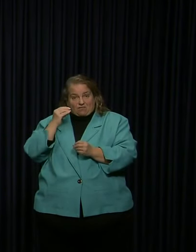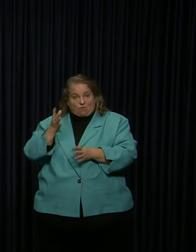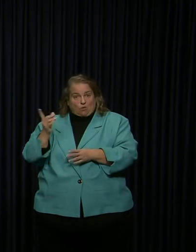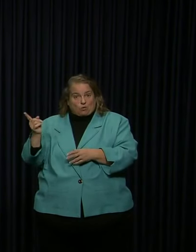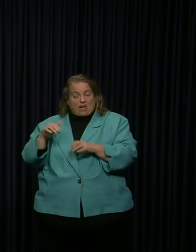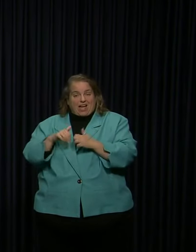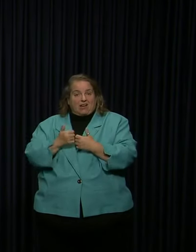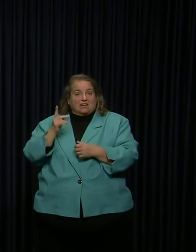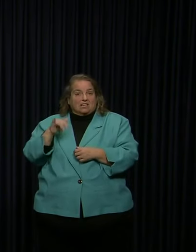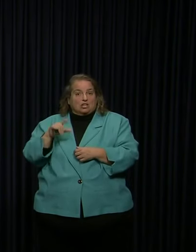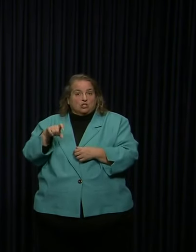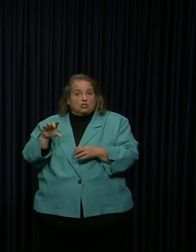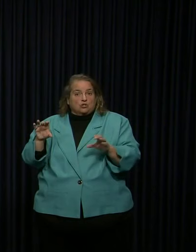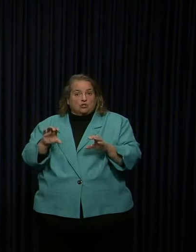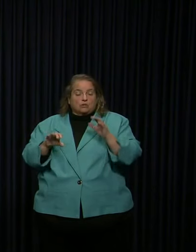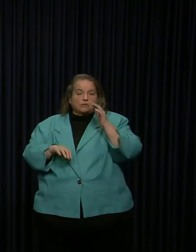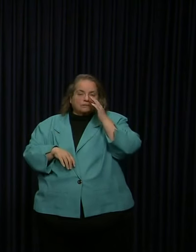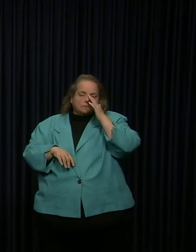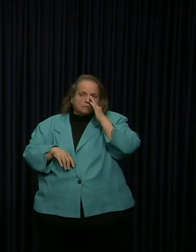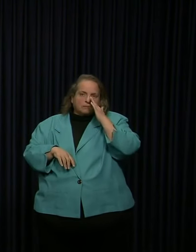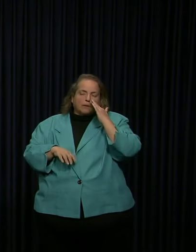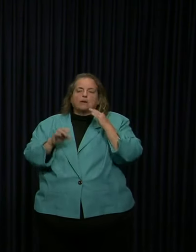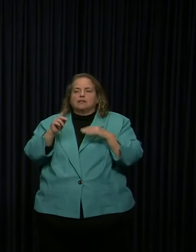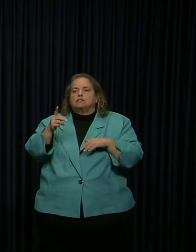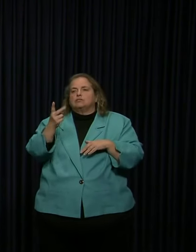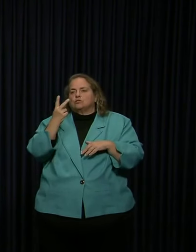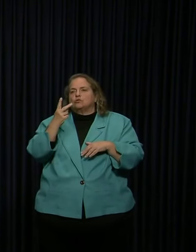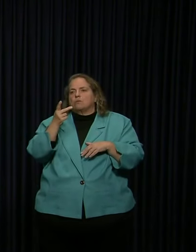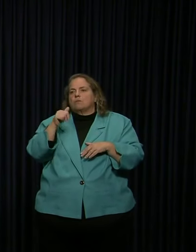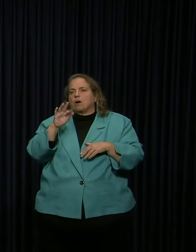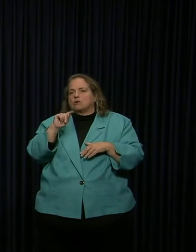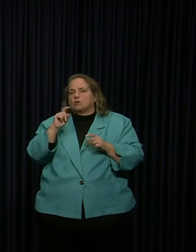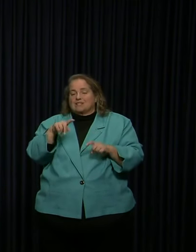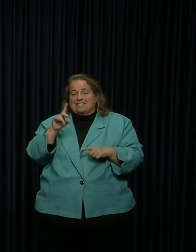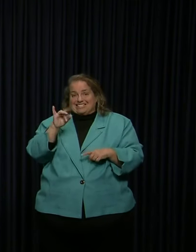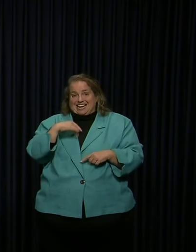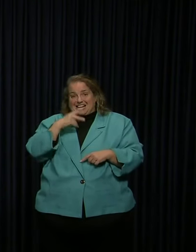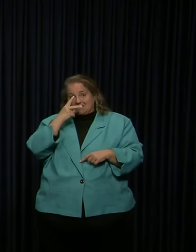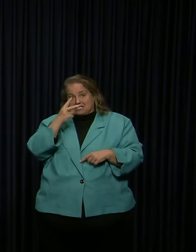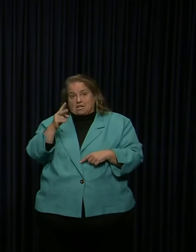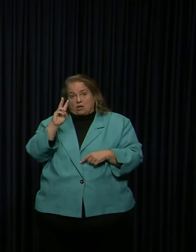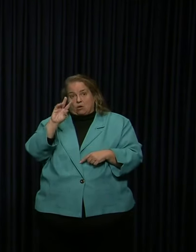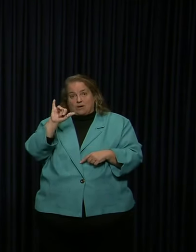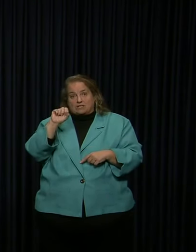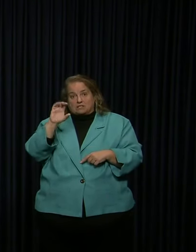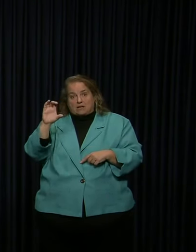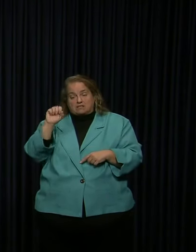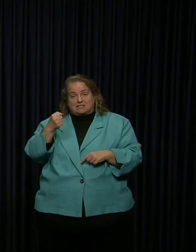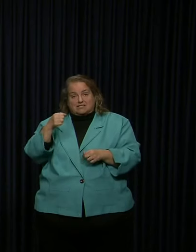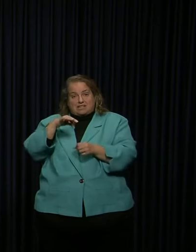THE QUESTION IS WHAT SHOULD THE OPTIONS ABOUT BEING PRESENT MEAN.